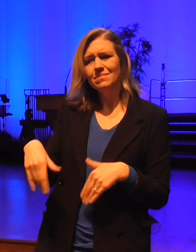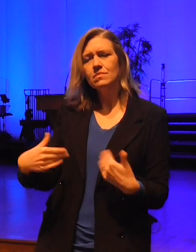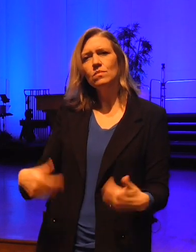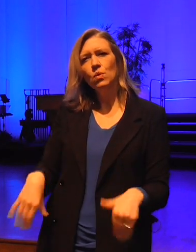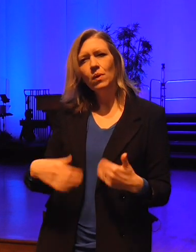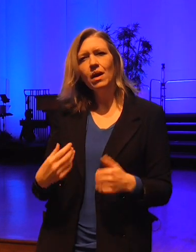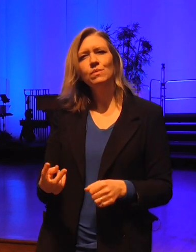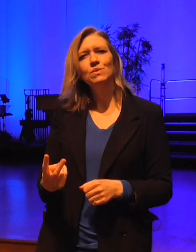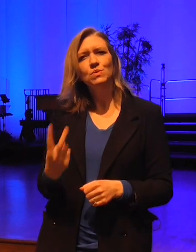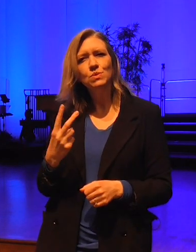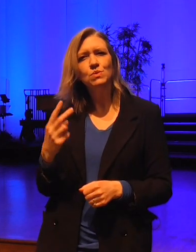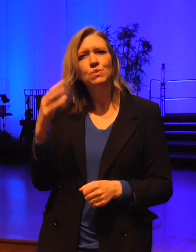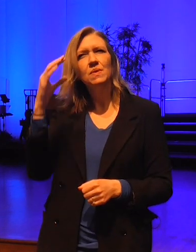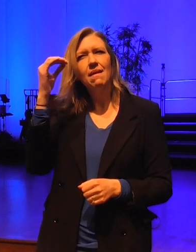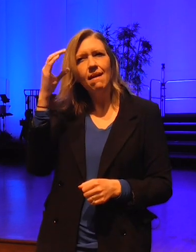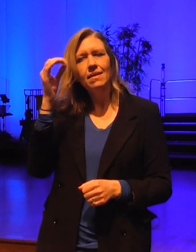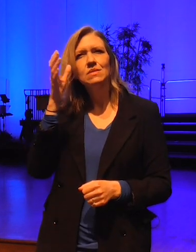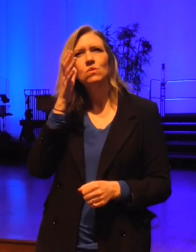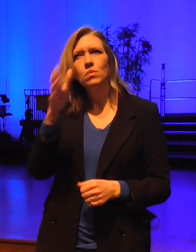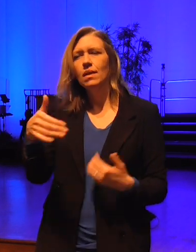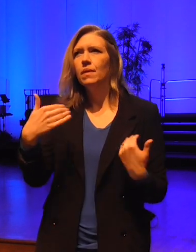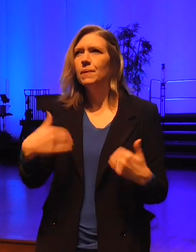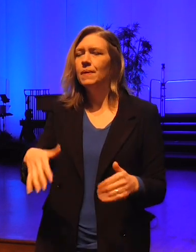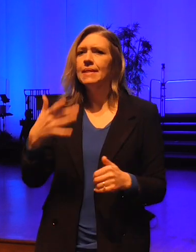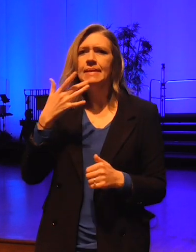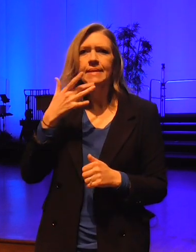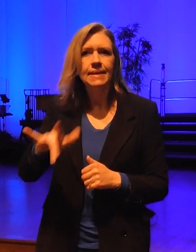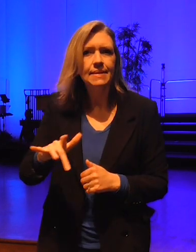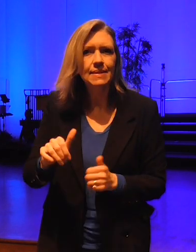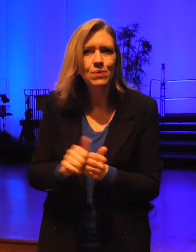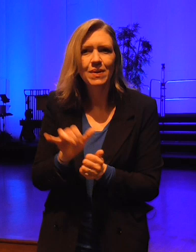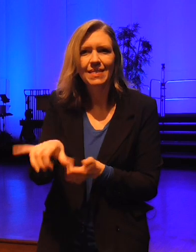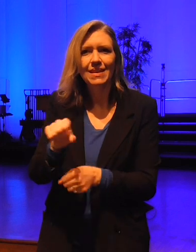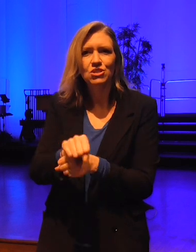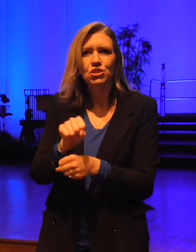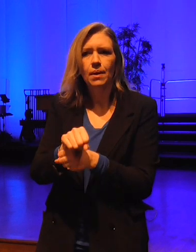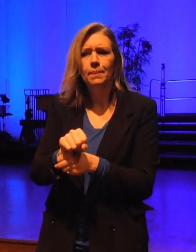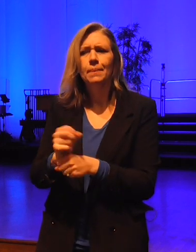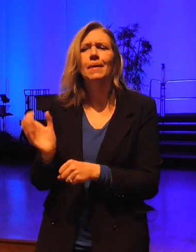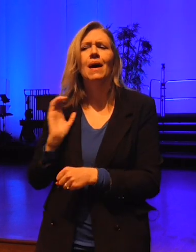going to get very lucky with this job our Luck's going to come one day we just have